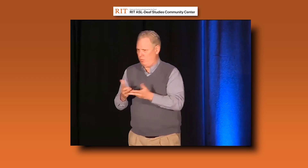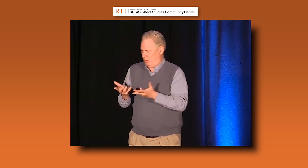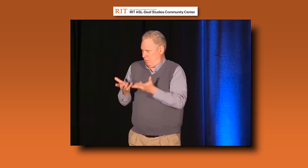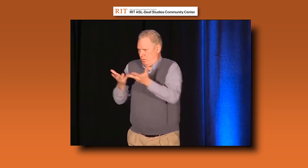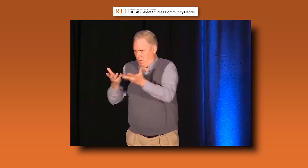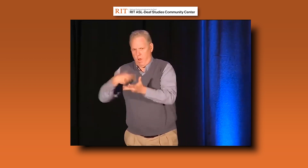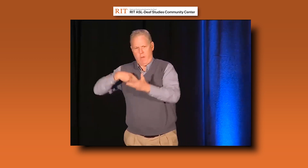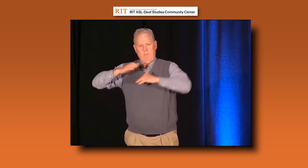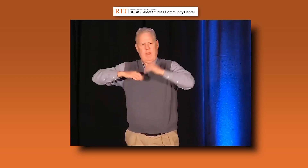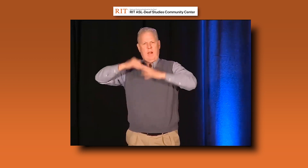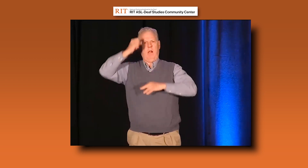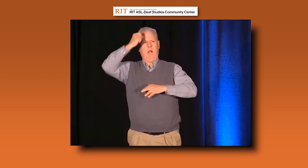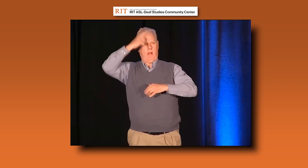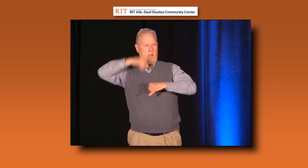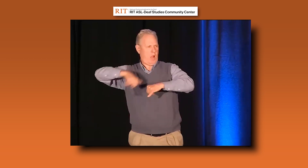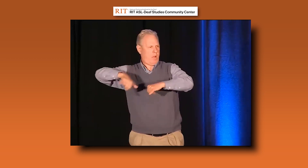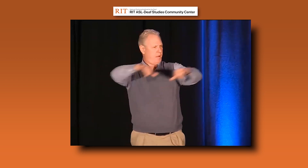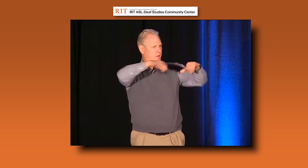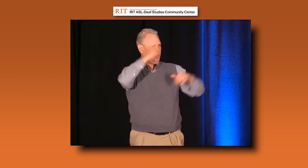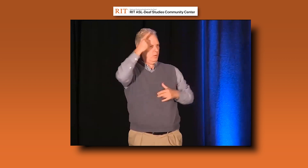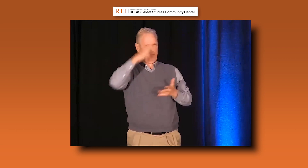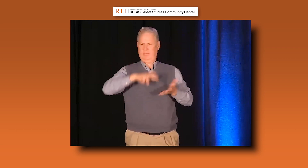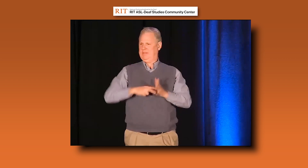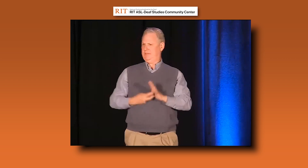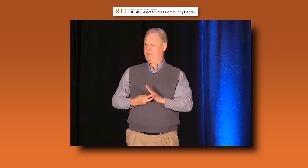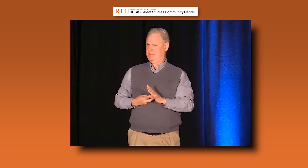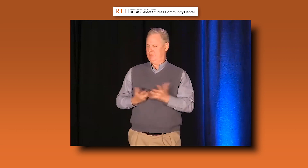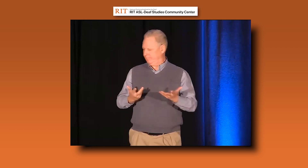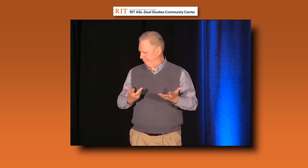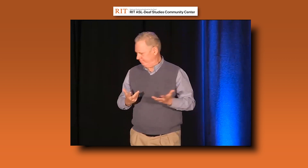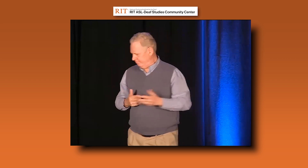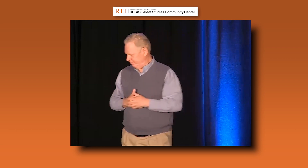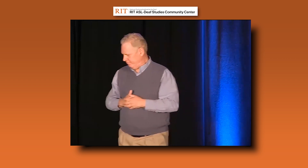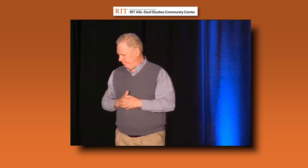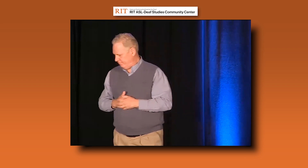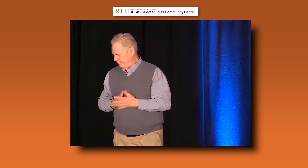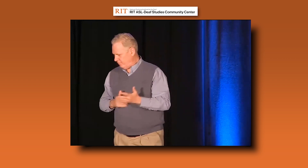We have to build an understanding, a common language and meaning.